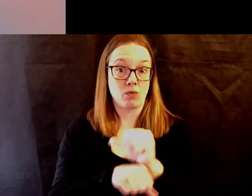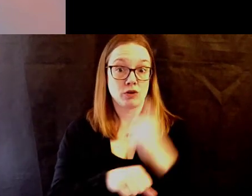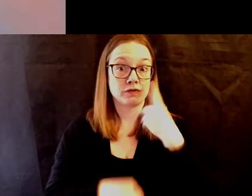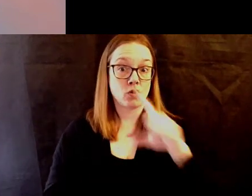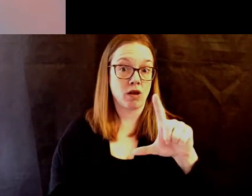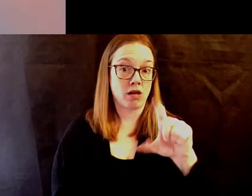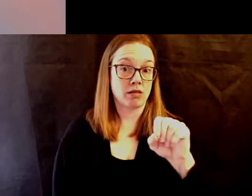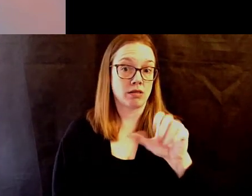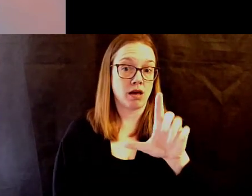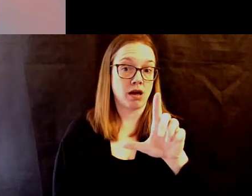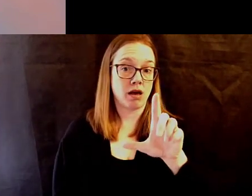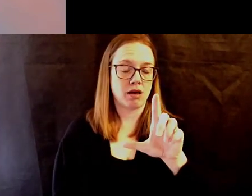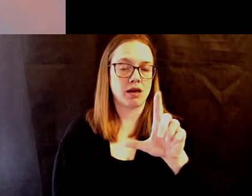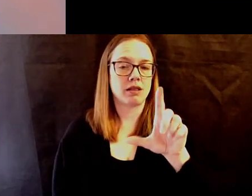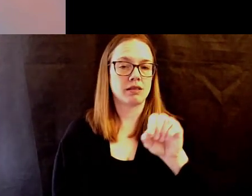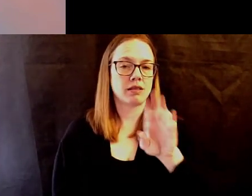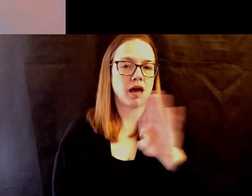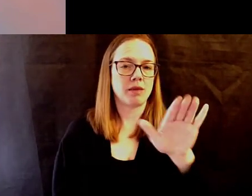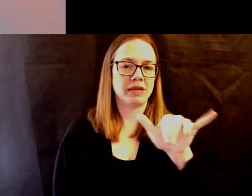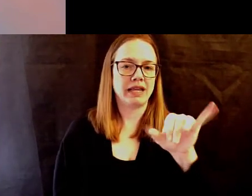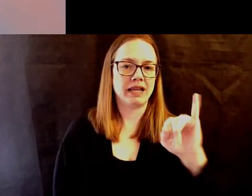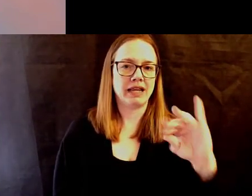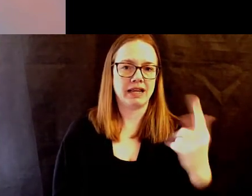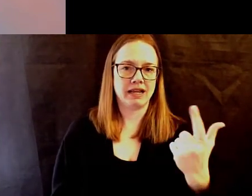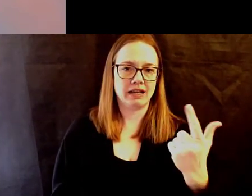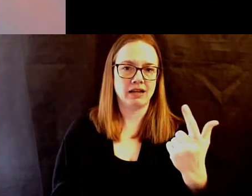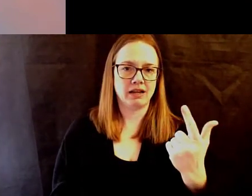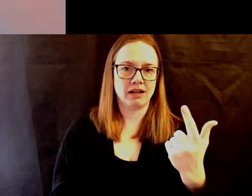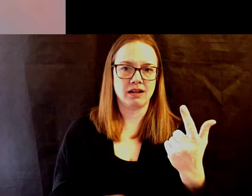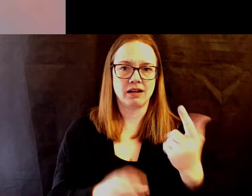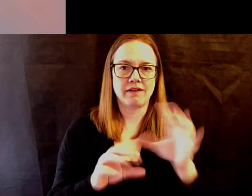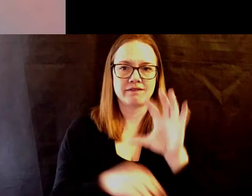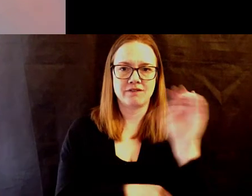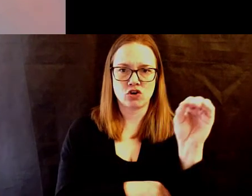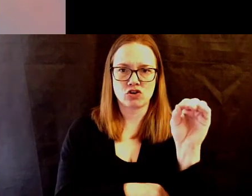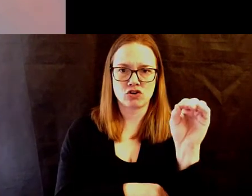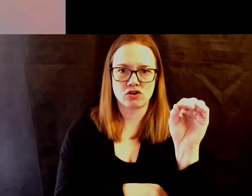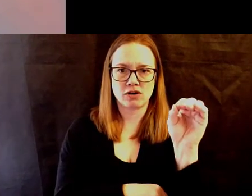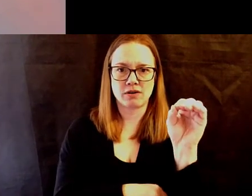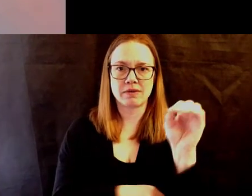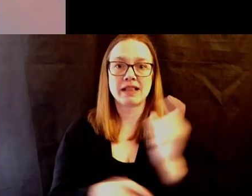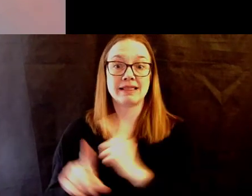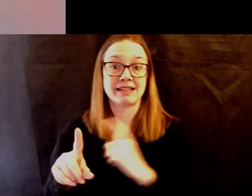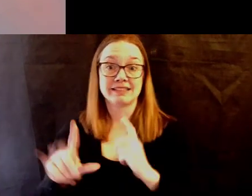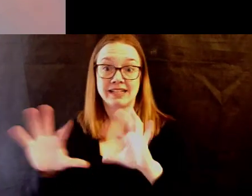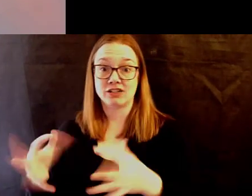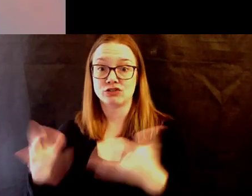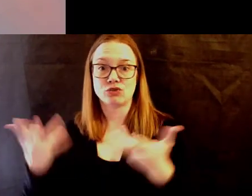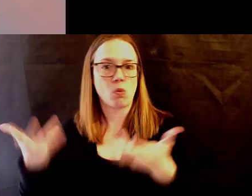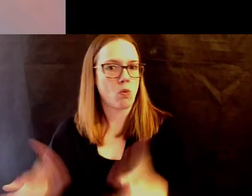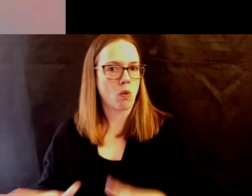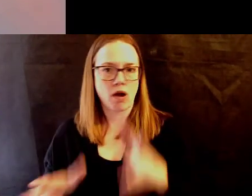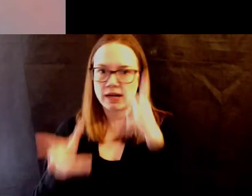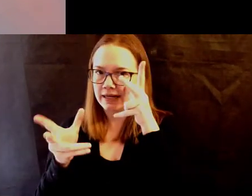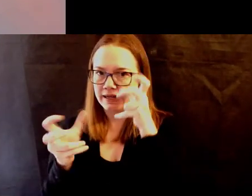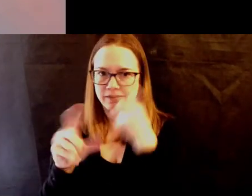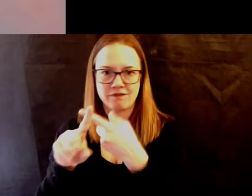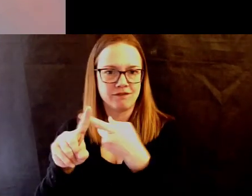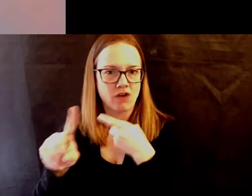did not want to really hear from the lobbyists. That was just paying lip service.